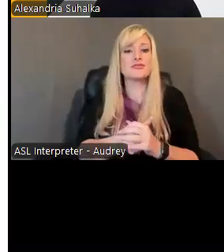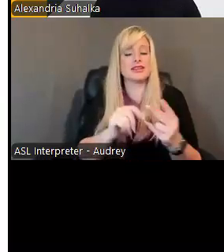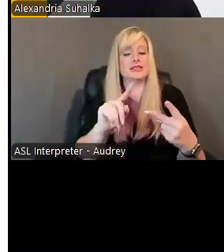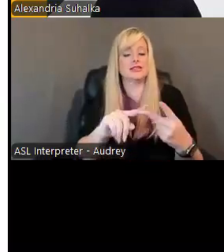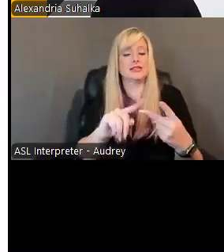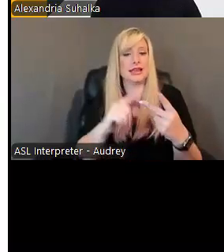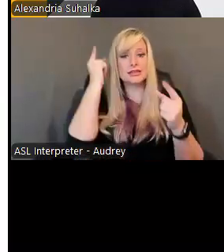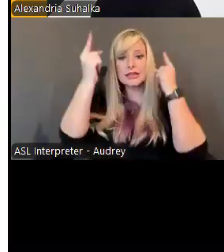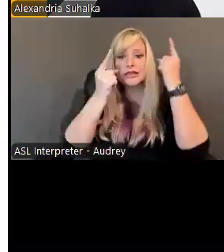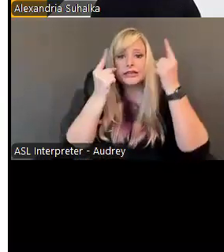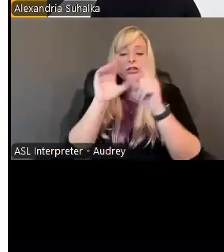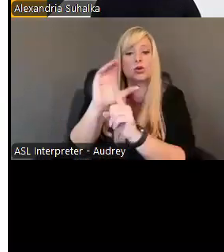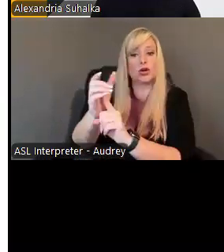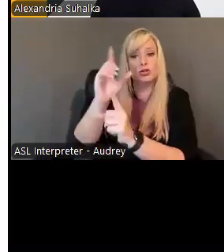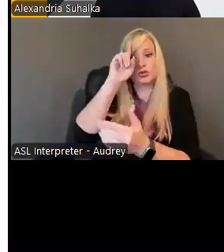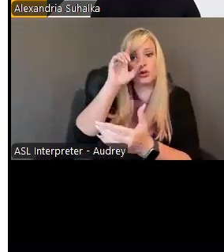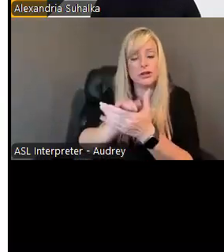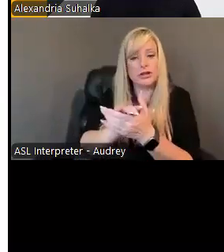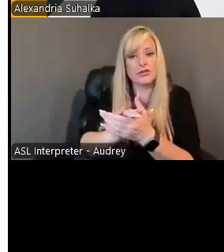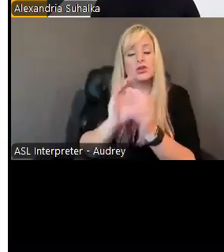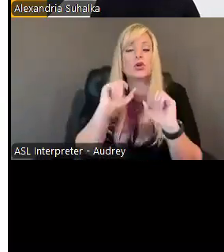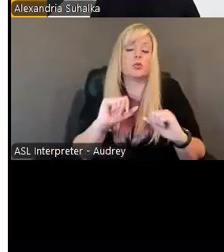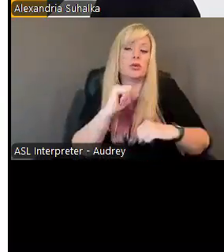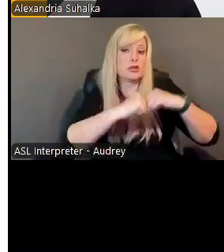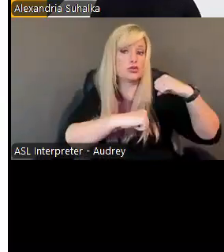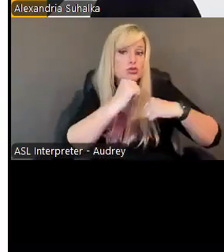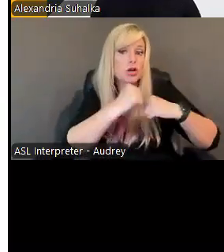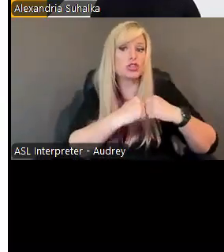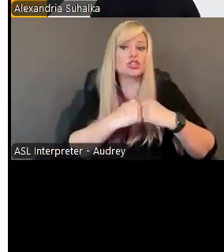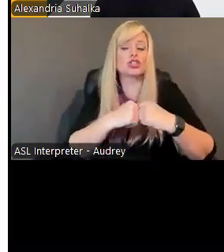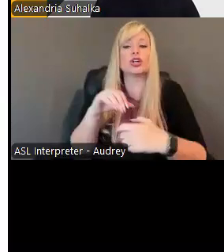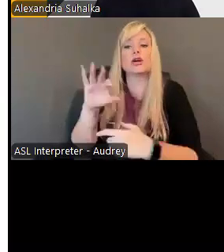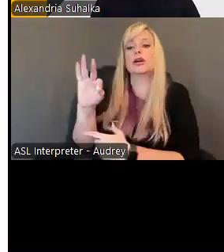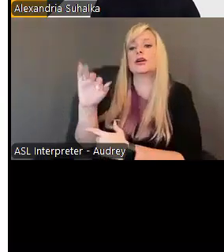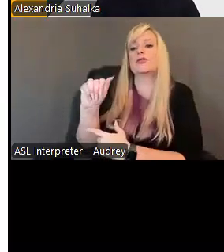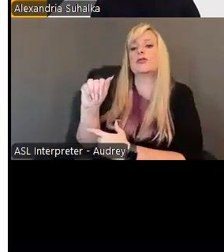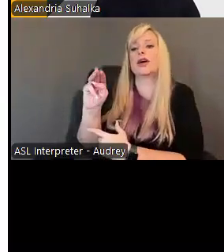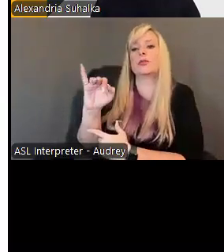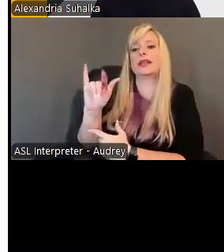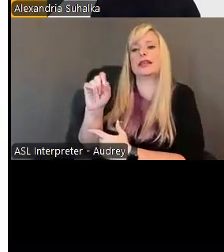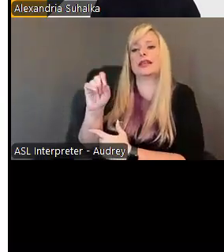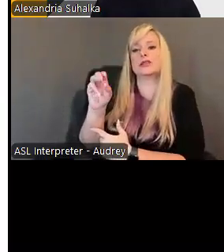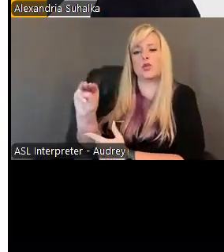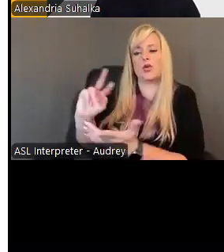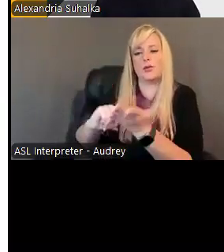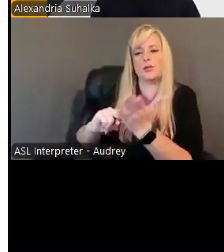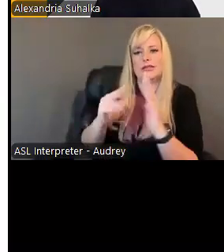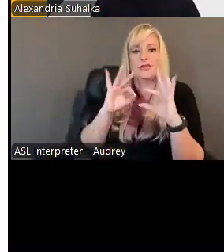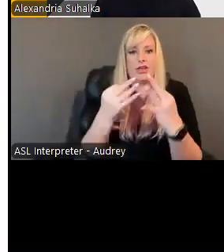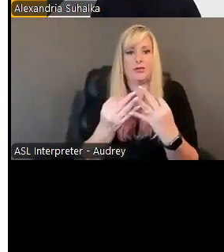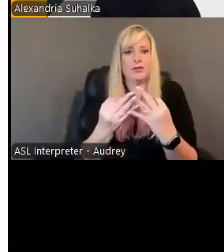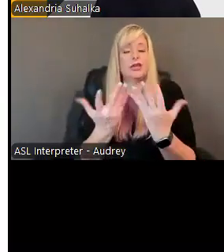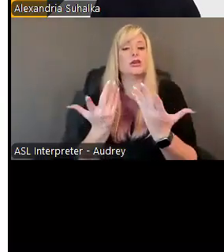whether it was the structure, the familismo, which is about family, the traditional foods, roles,